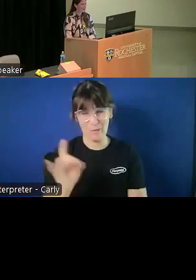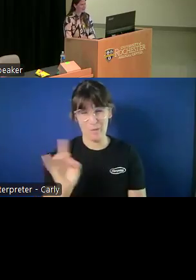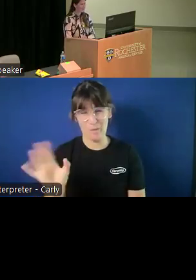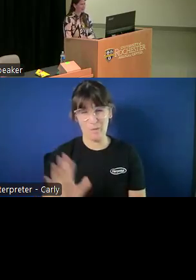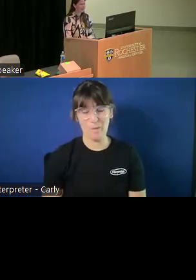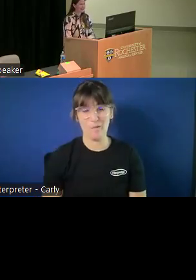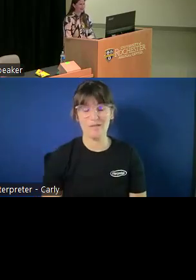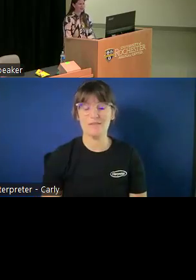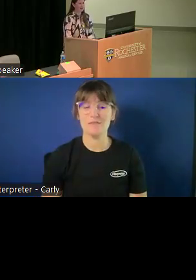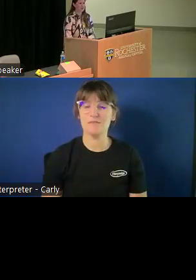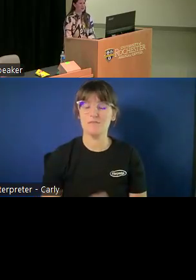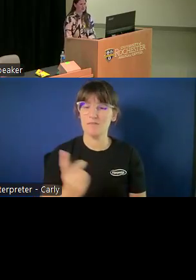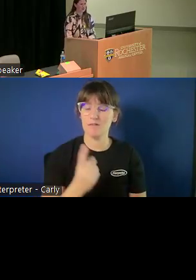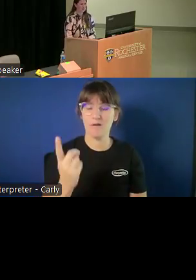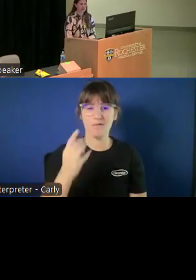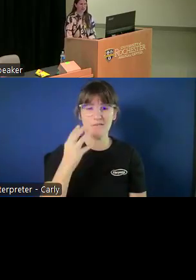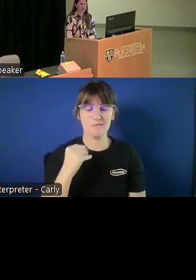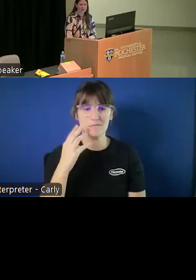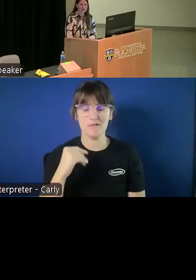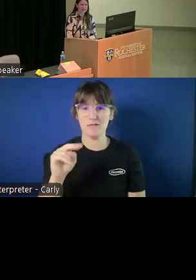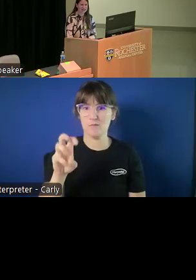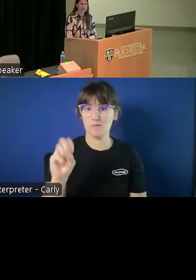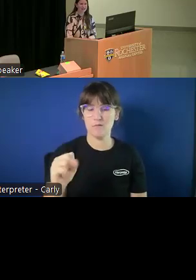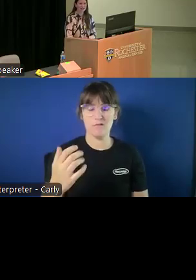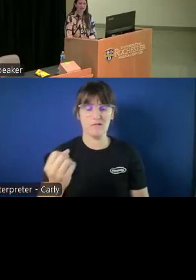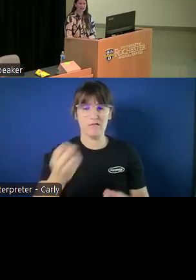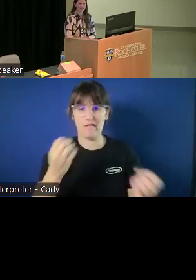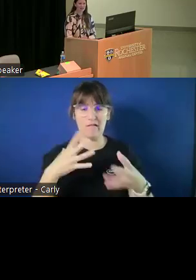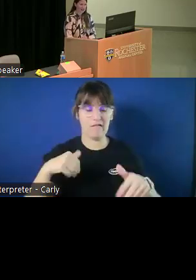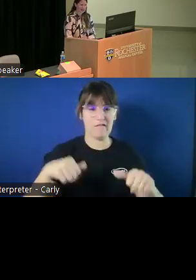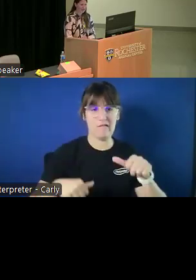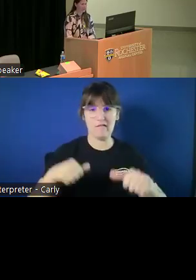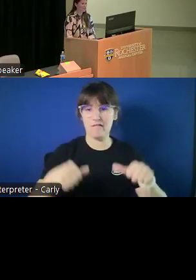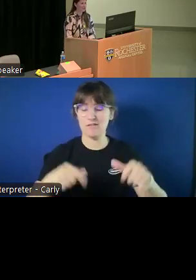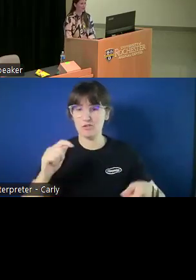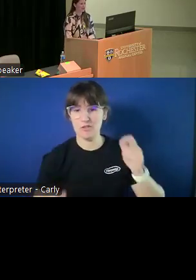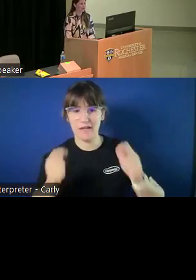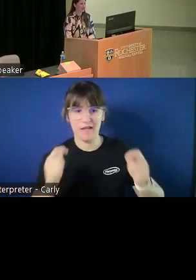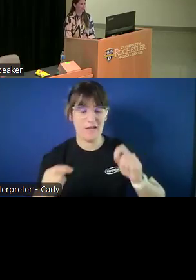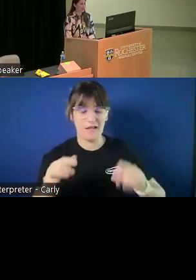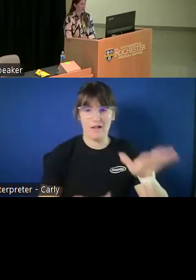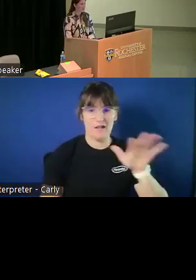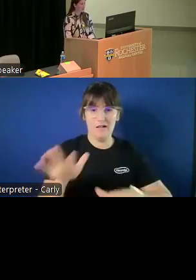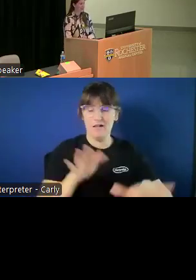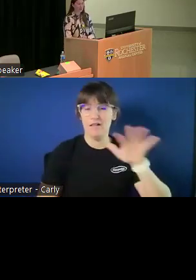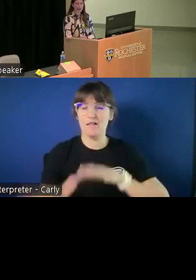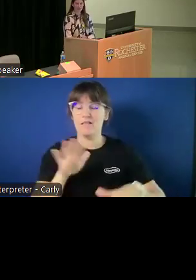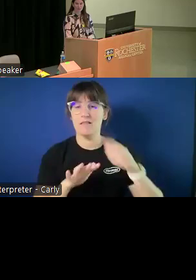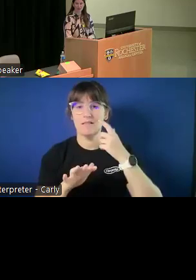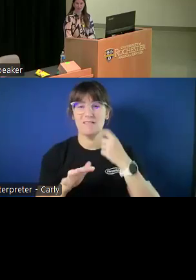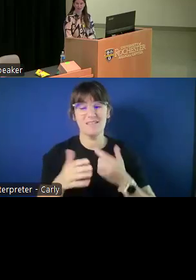constantly inundated with news of uncertainty of change um that perhaps can take away from our